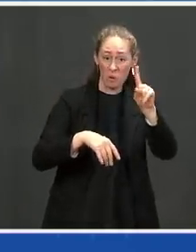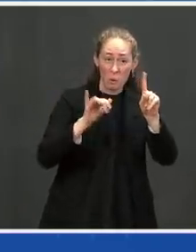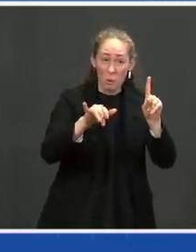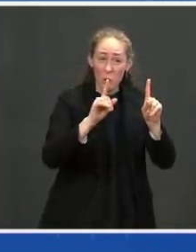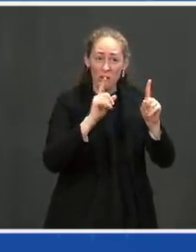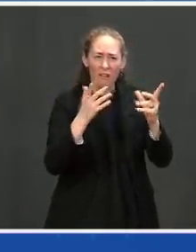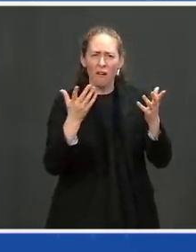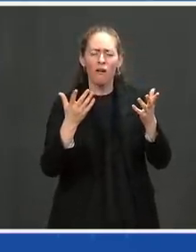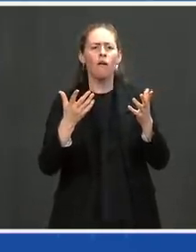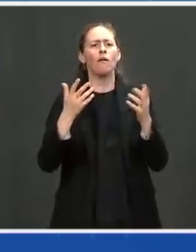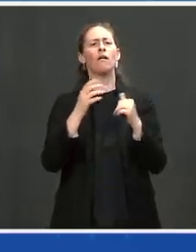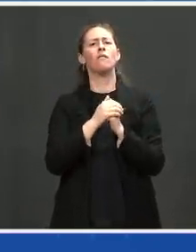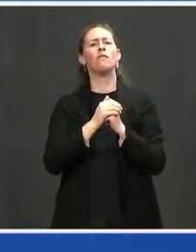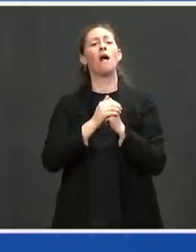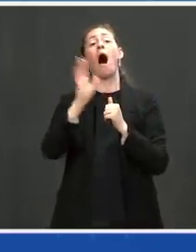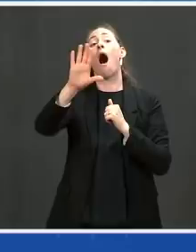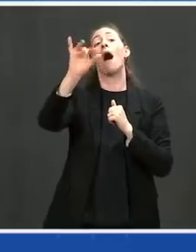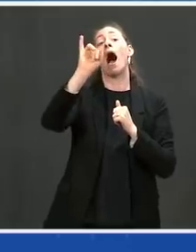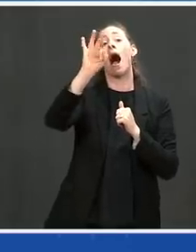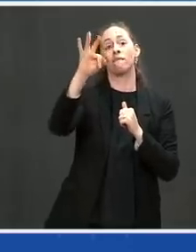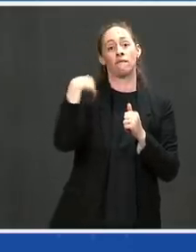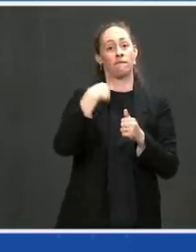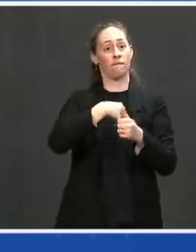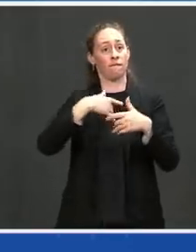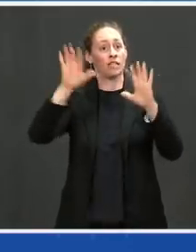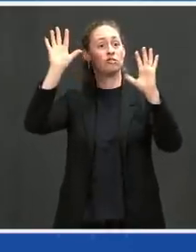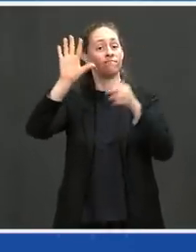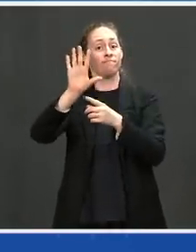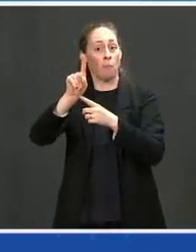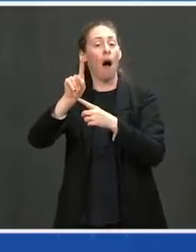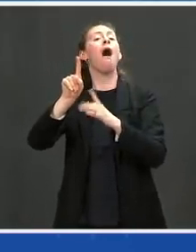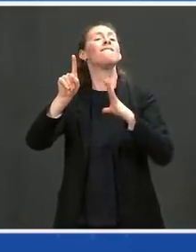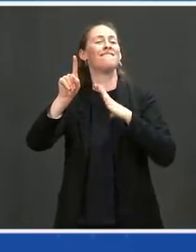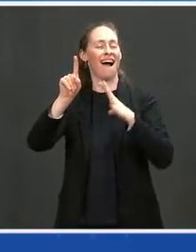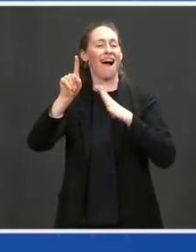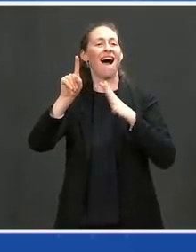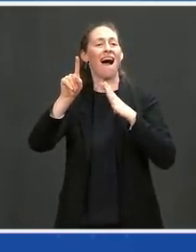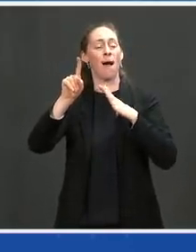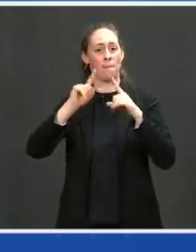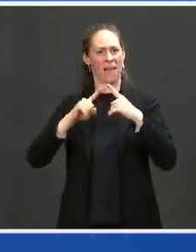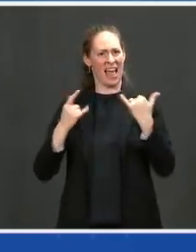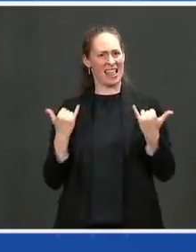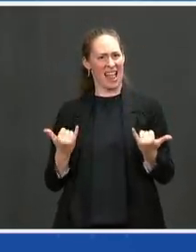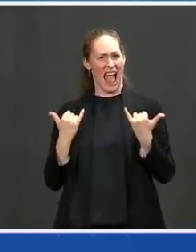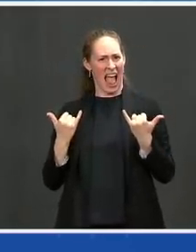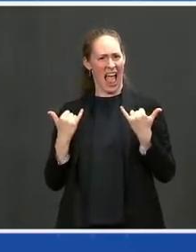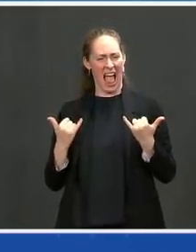You're going to have to -- the existing rule -- it's going to be hard to get a parliamentary ruling